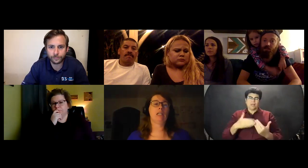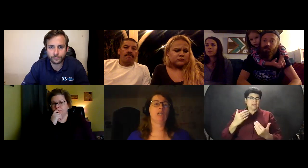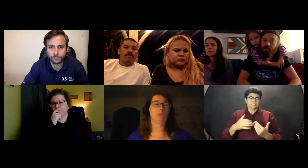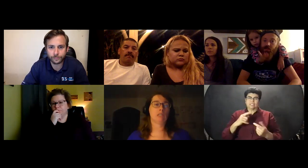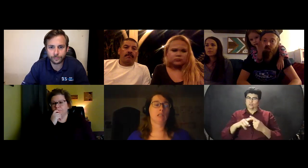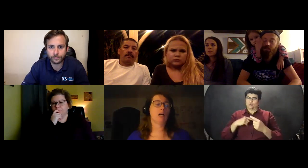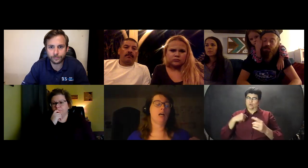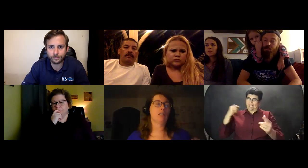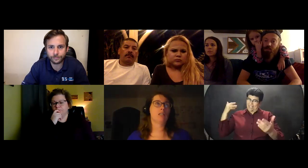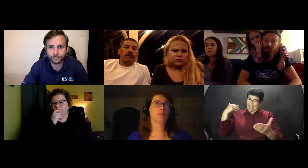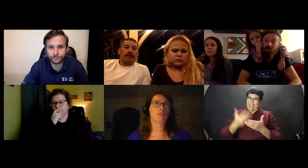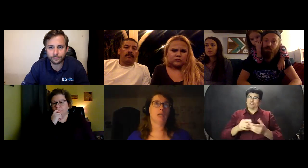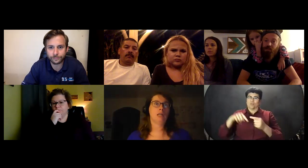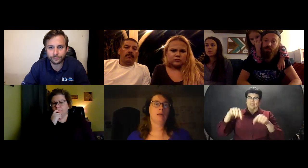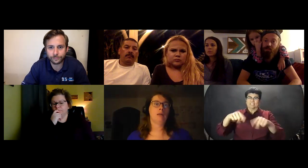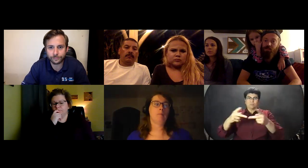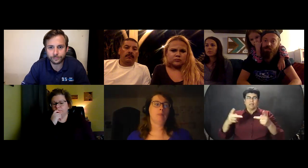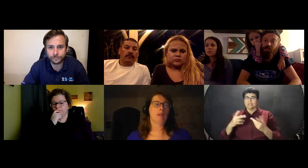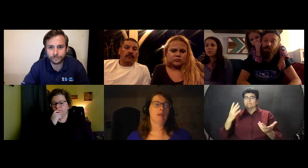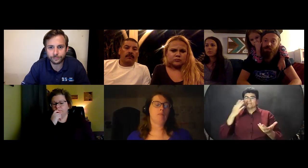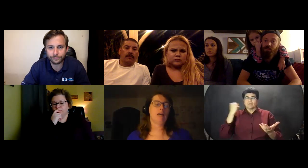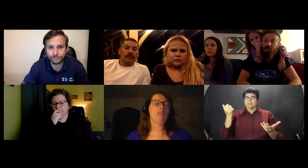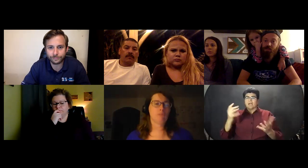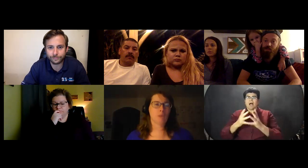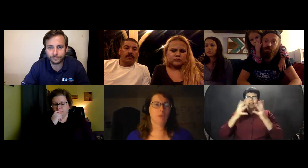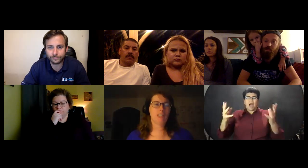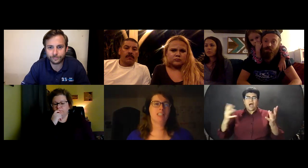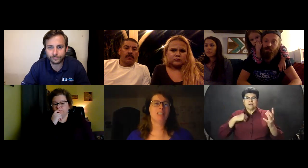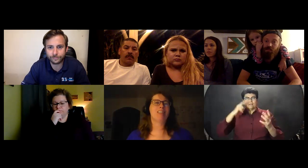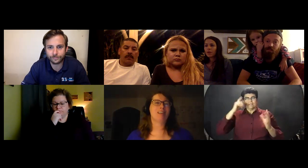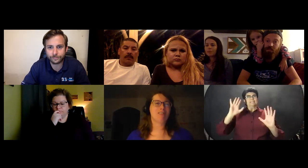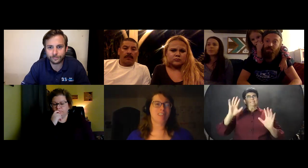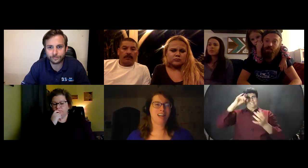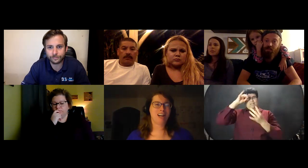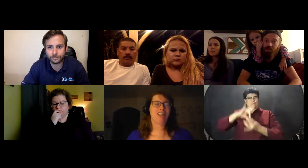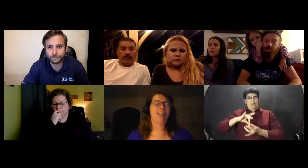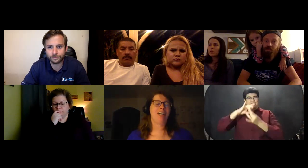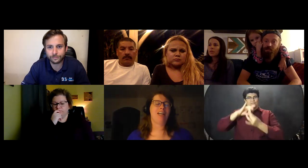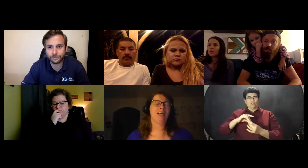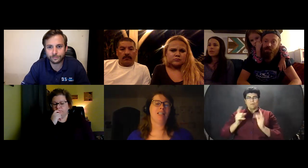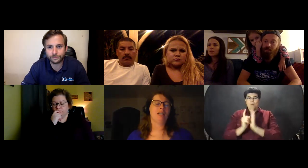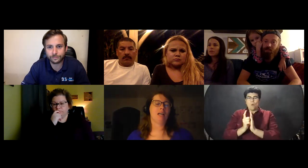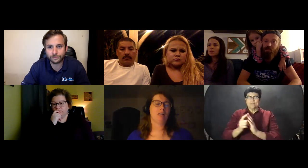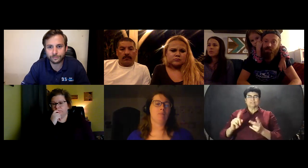was a lot of